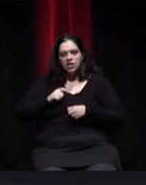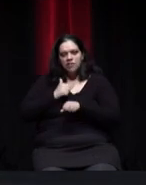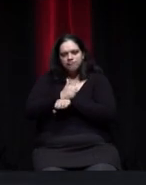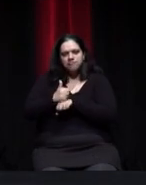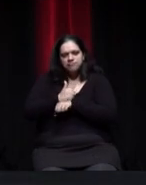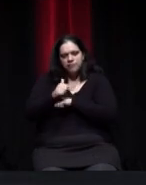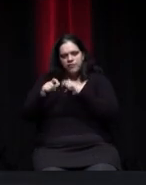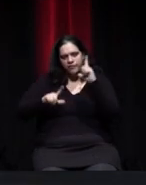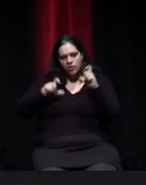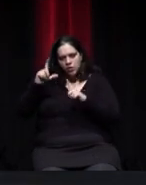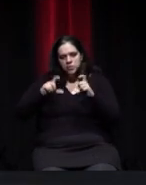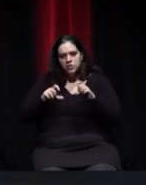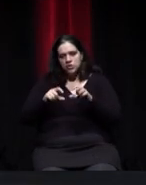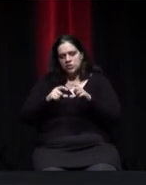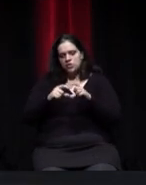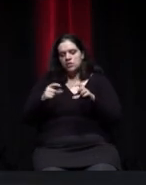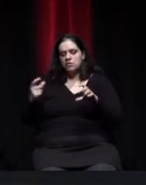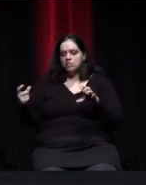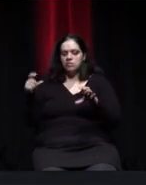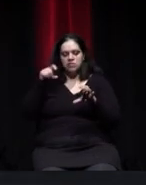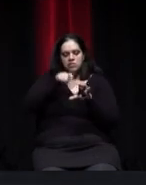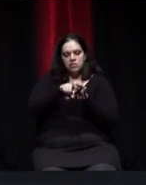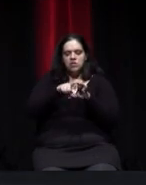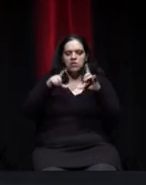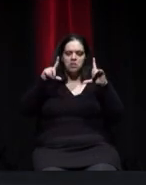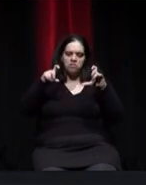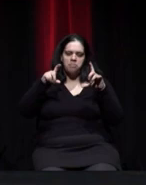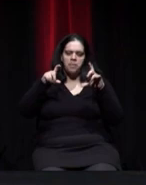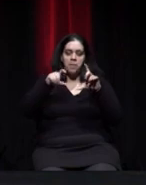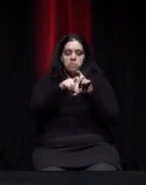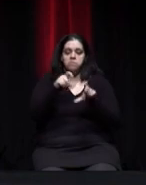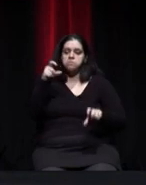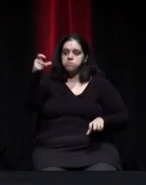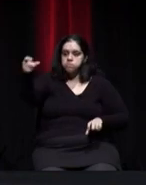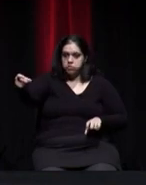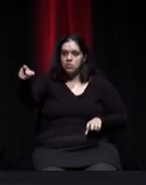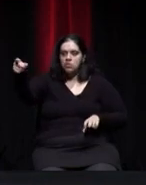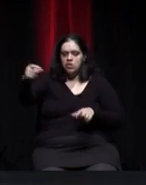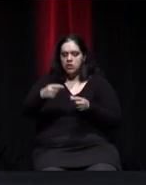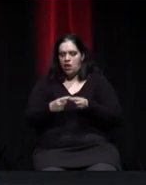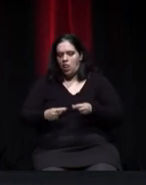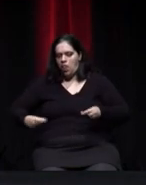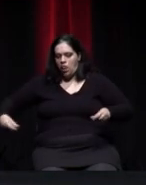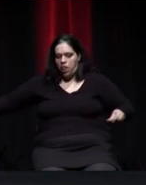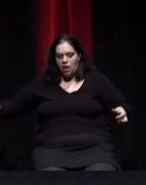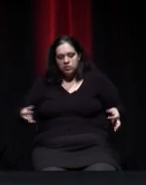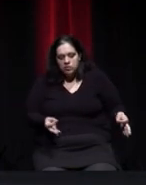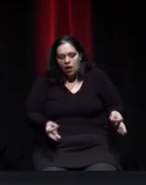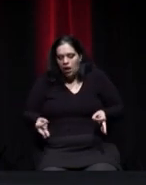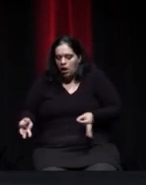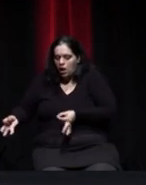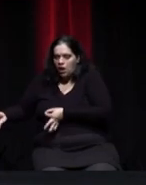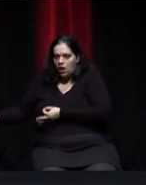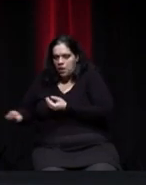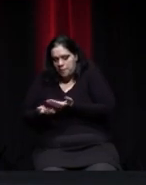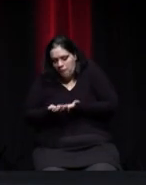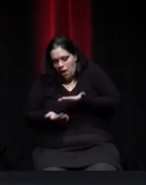You'd take your photos to a machine, it'd develop them and you'd take them home.